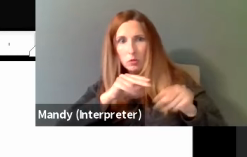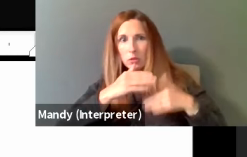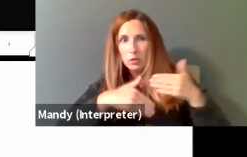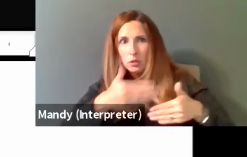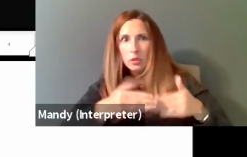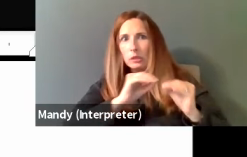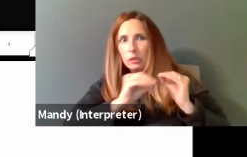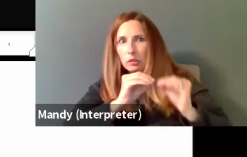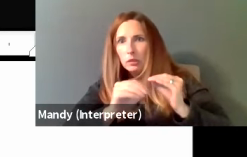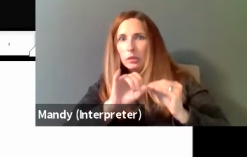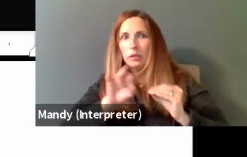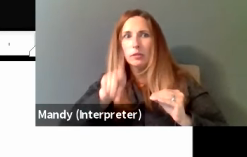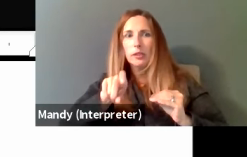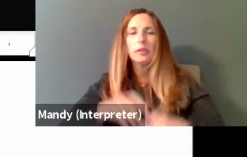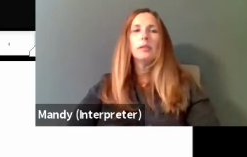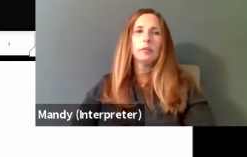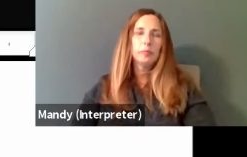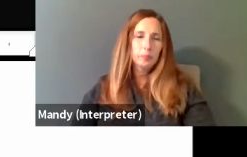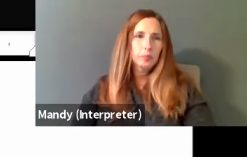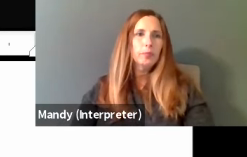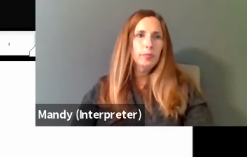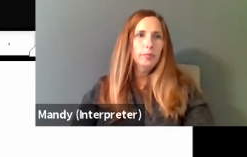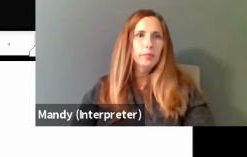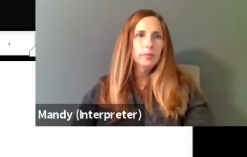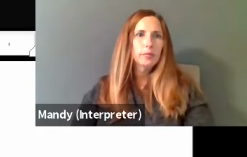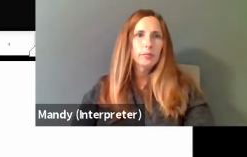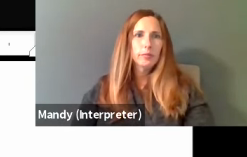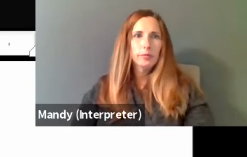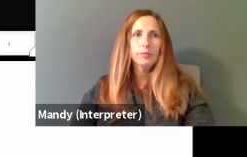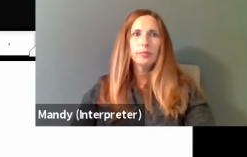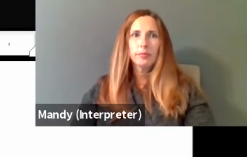when you decide who's going to monitor your plan.